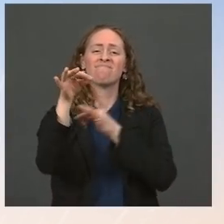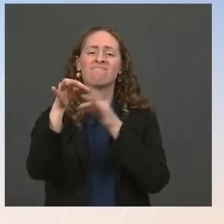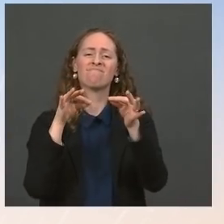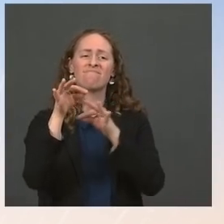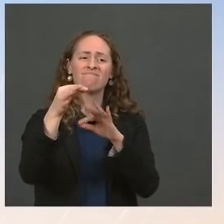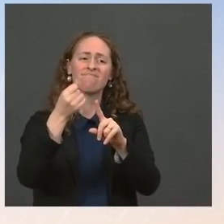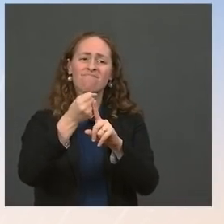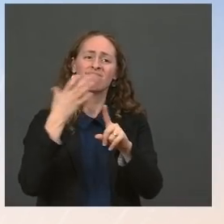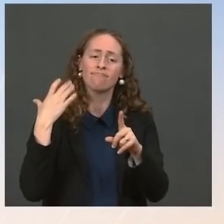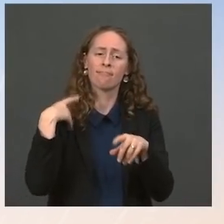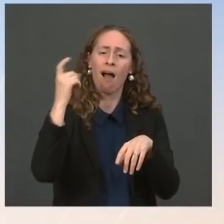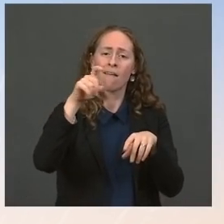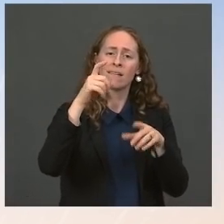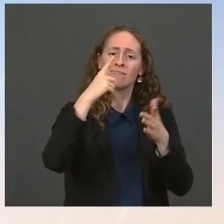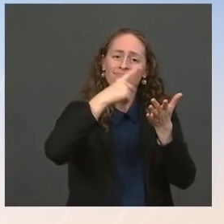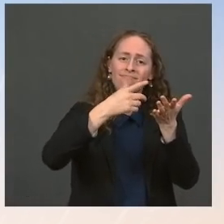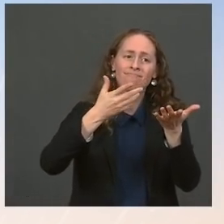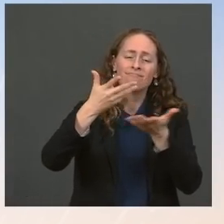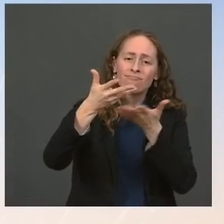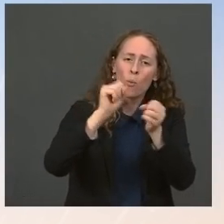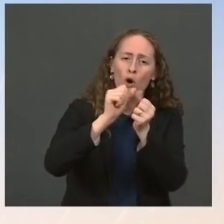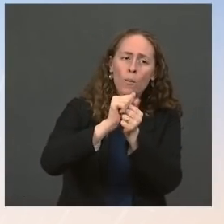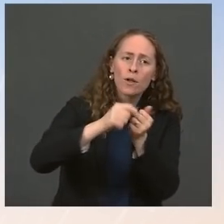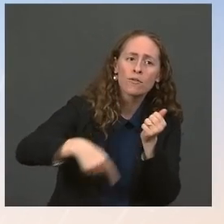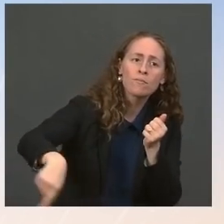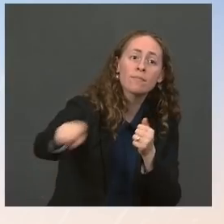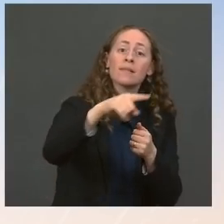that the cost of meat is also related to competition